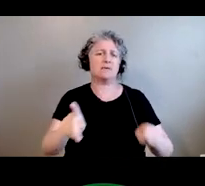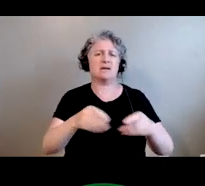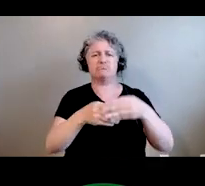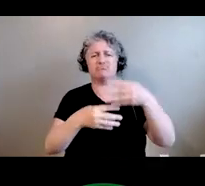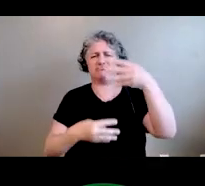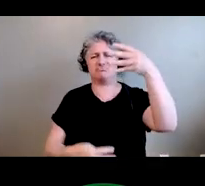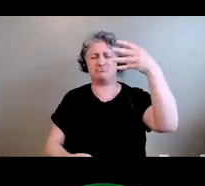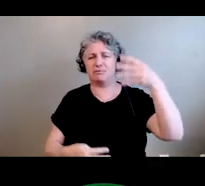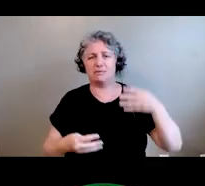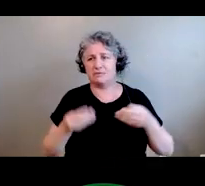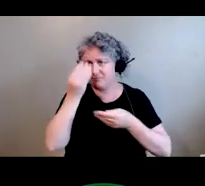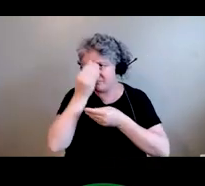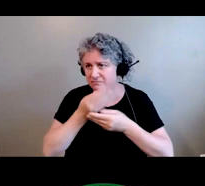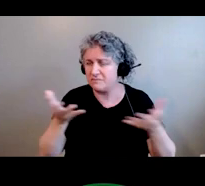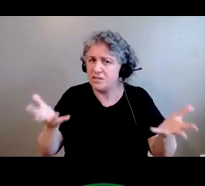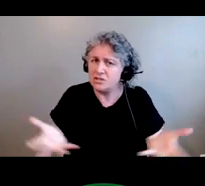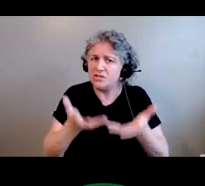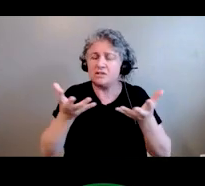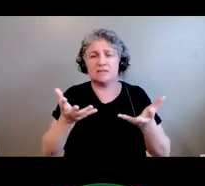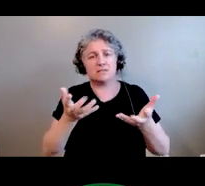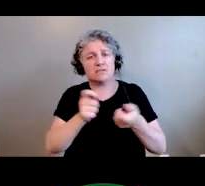passed legislation here in 2017 in Nova Scotia.